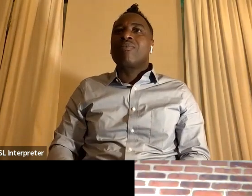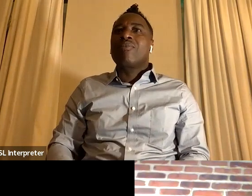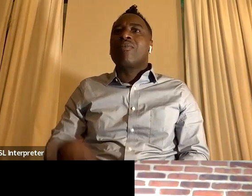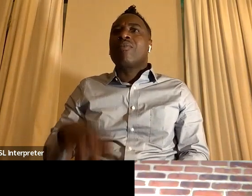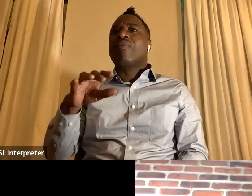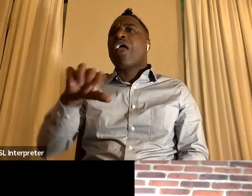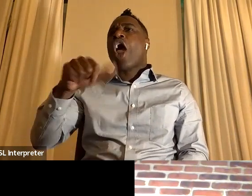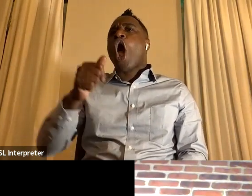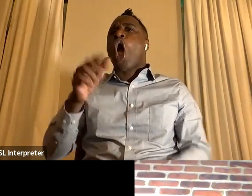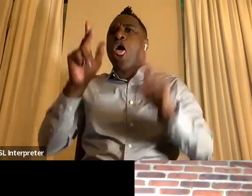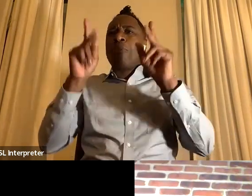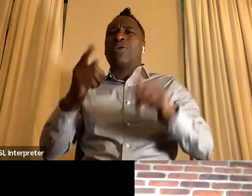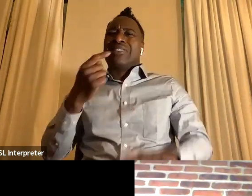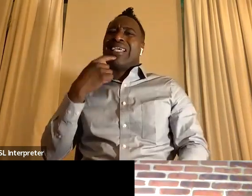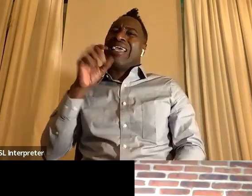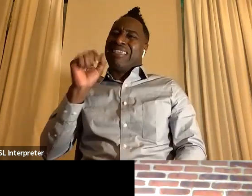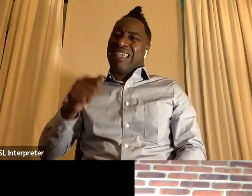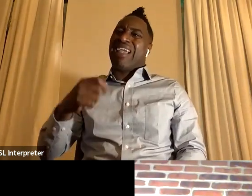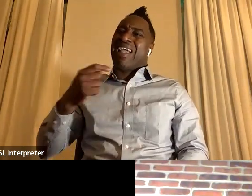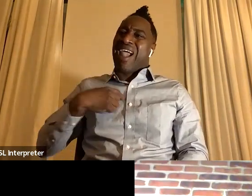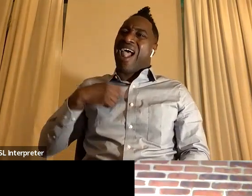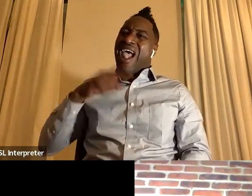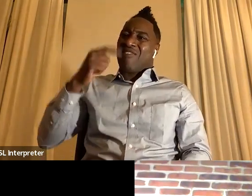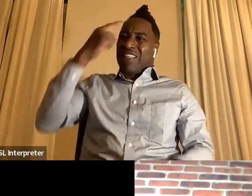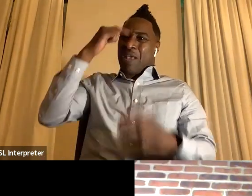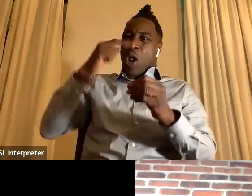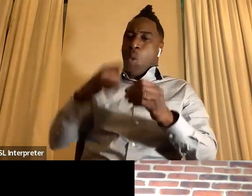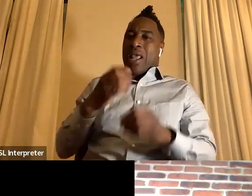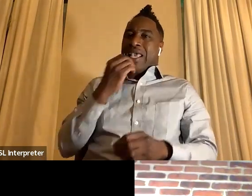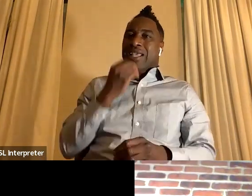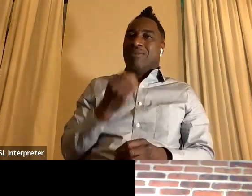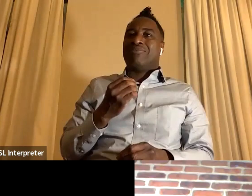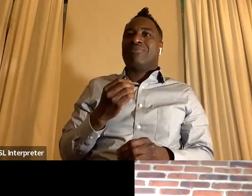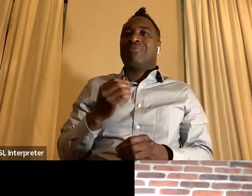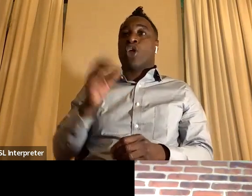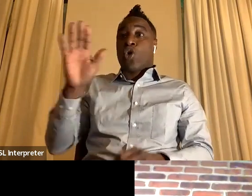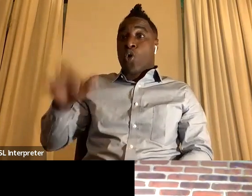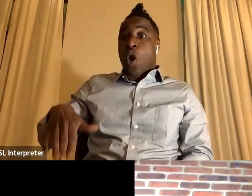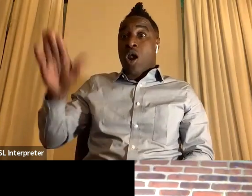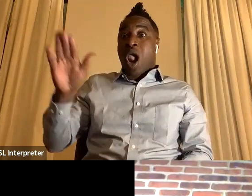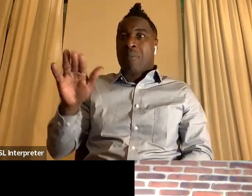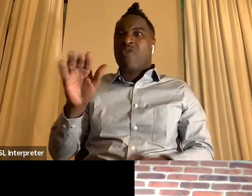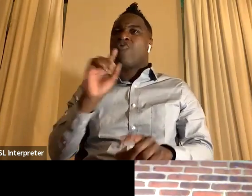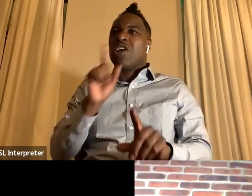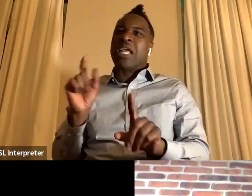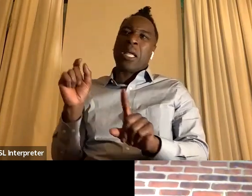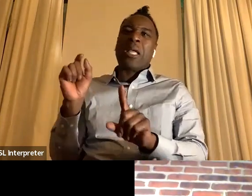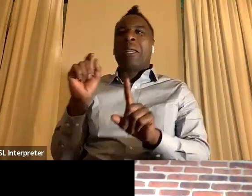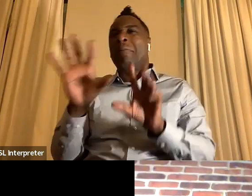about what I eat now. I feel like as a child I was a very picky eater, so like I was eating a lot of stuff anyway.